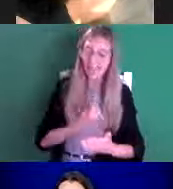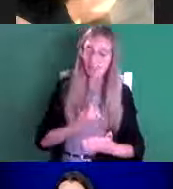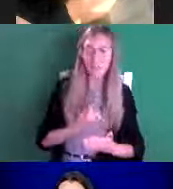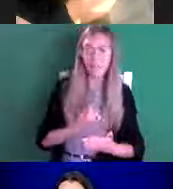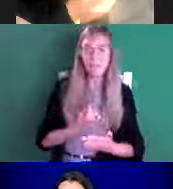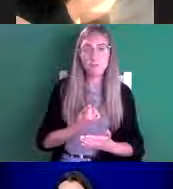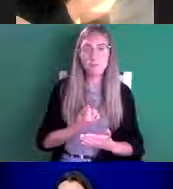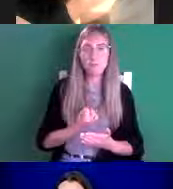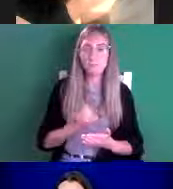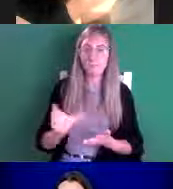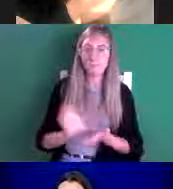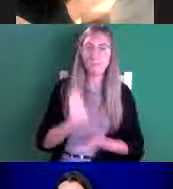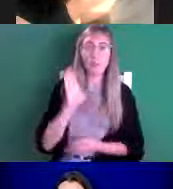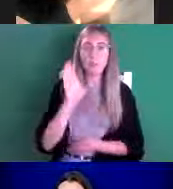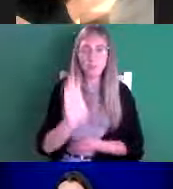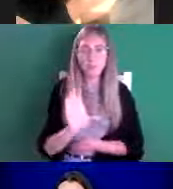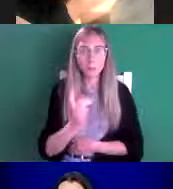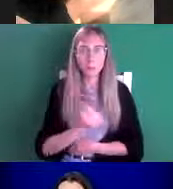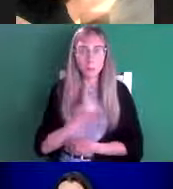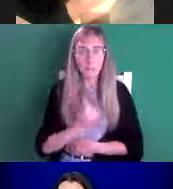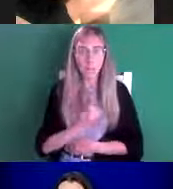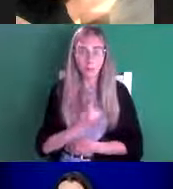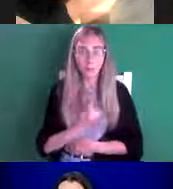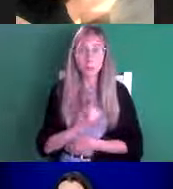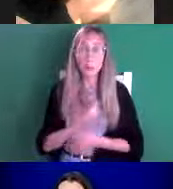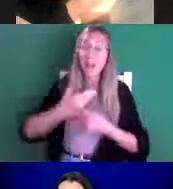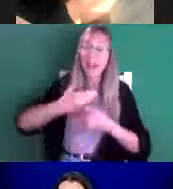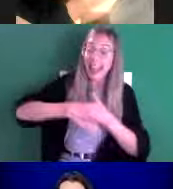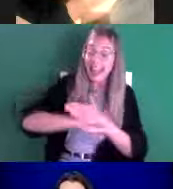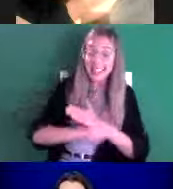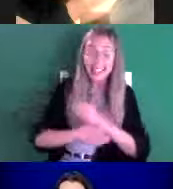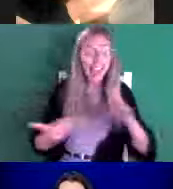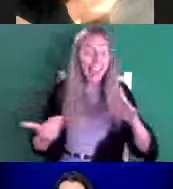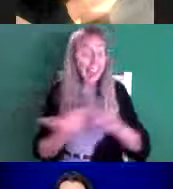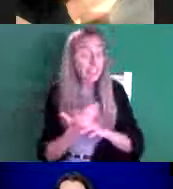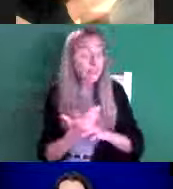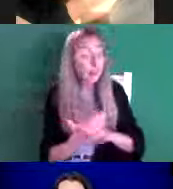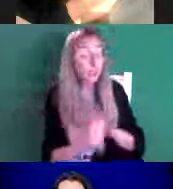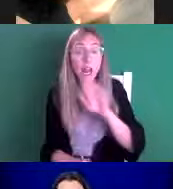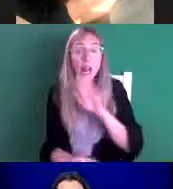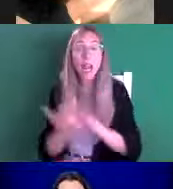that you could come in do your intervention and leave and you wouldn't need the gallery